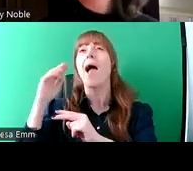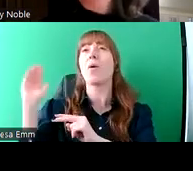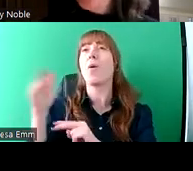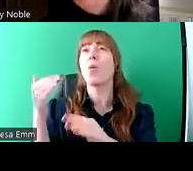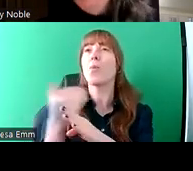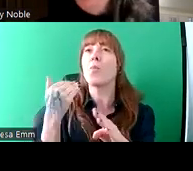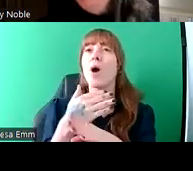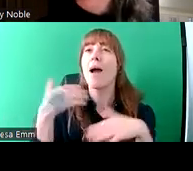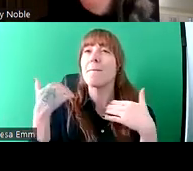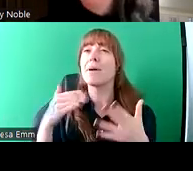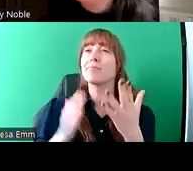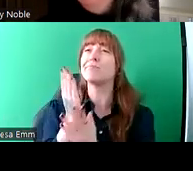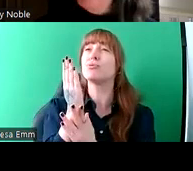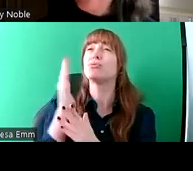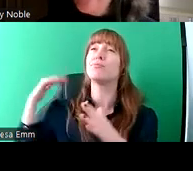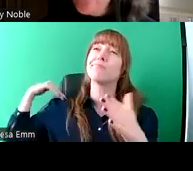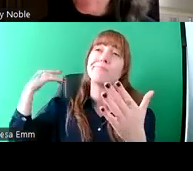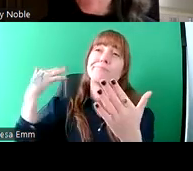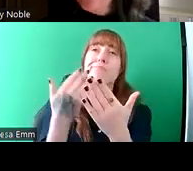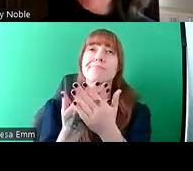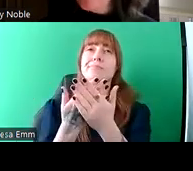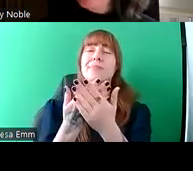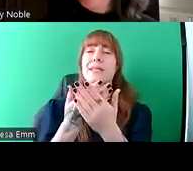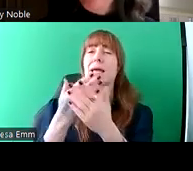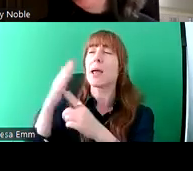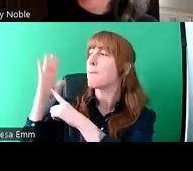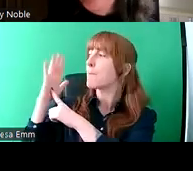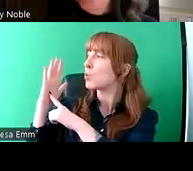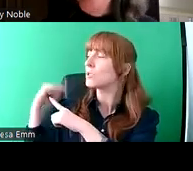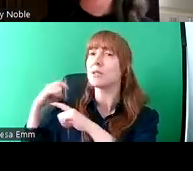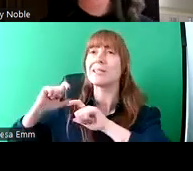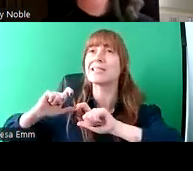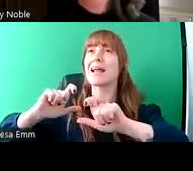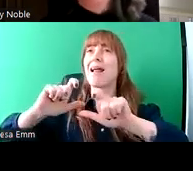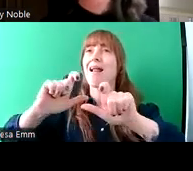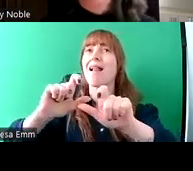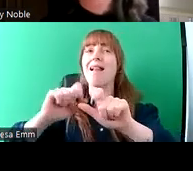and to look at what was still important now, what was being developed, what had changed,